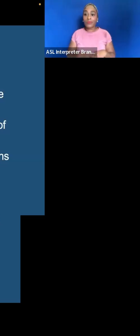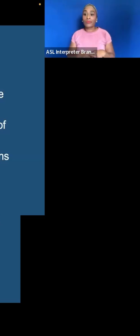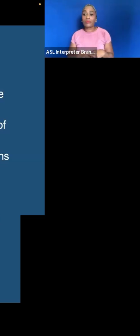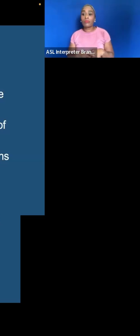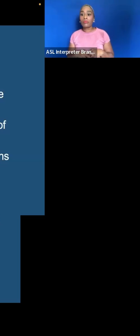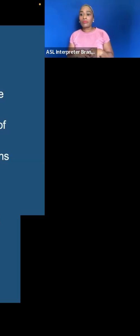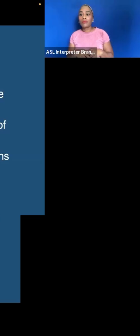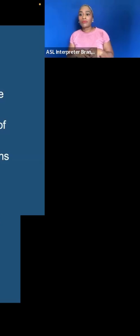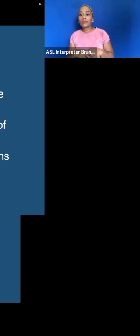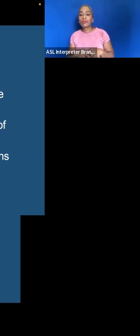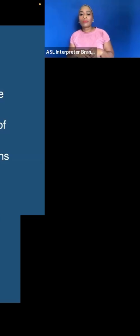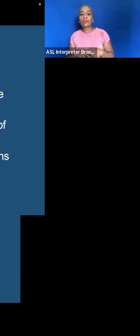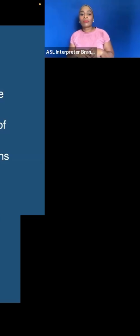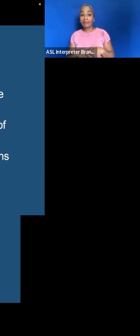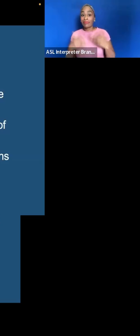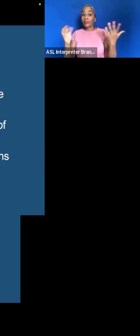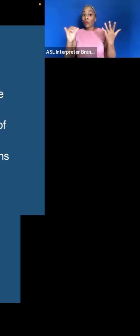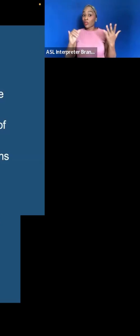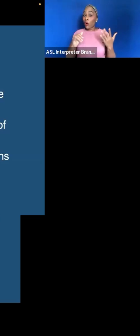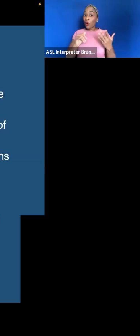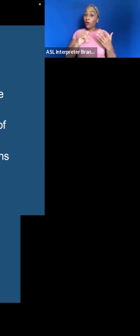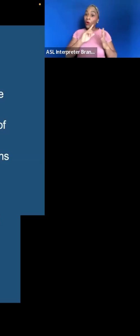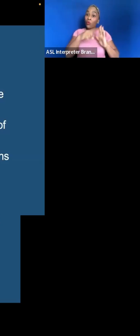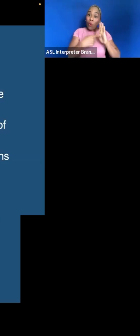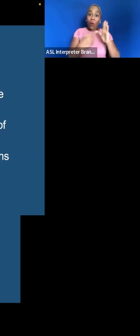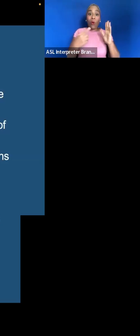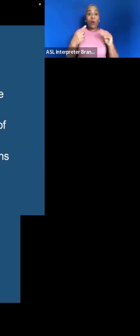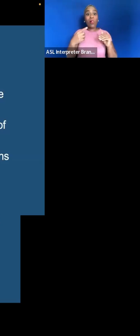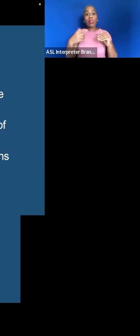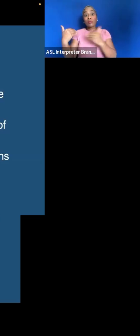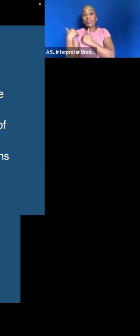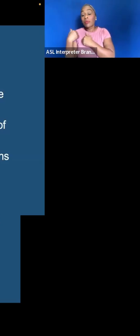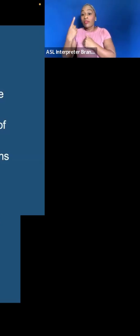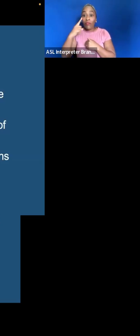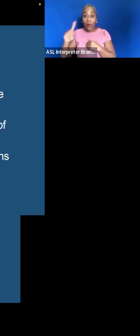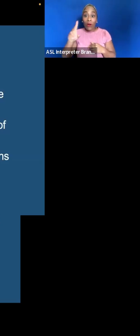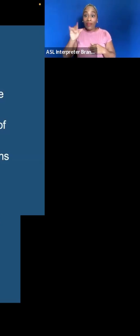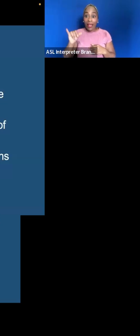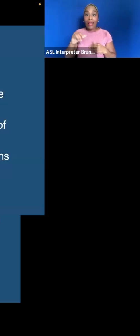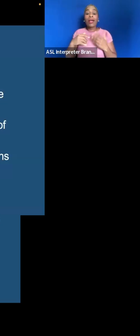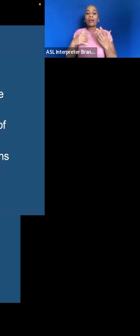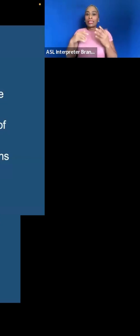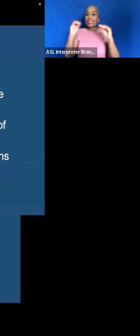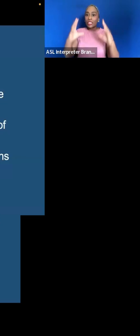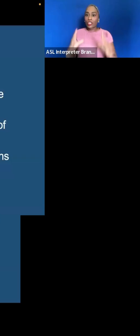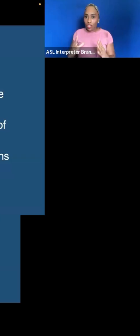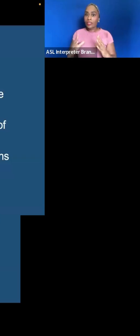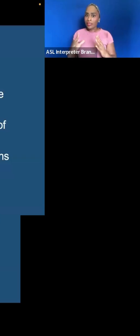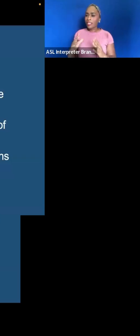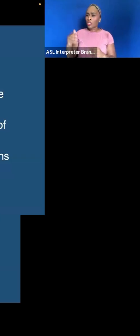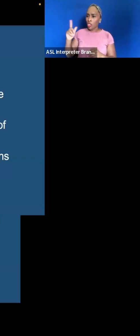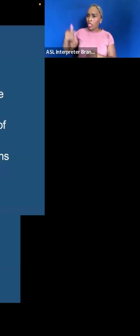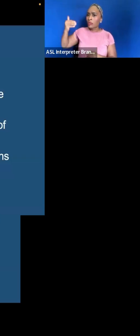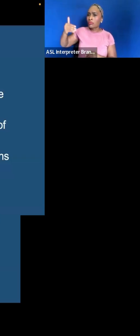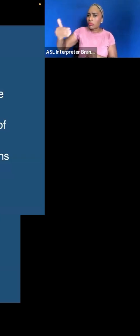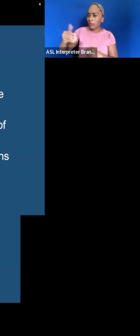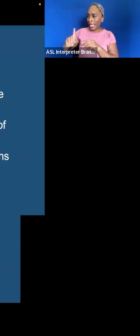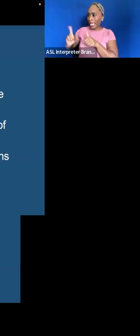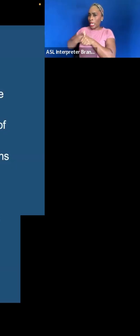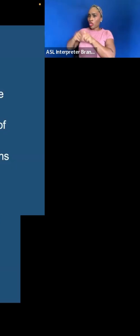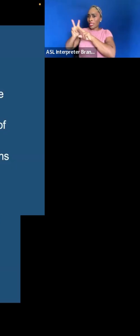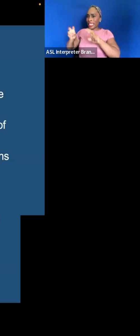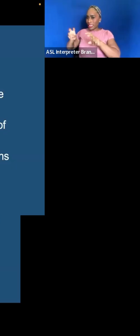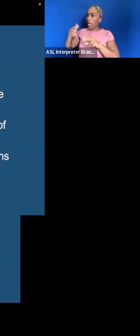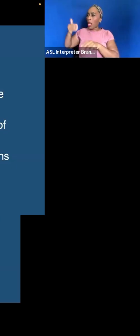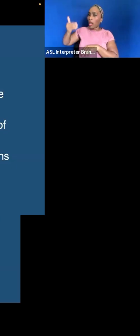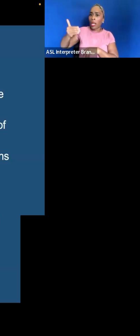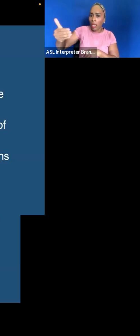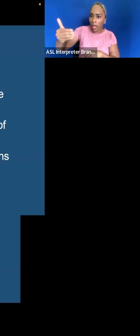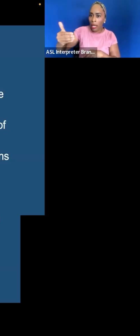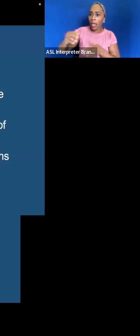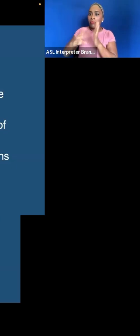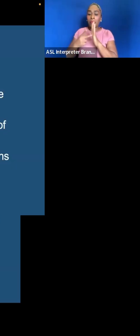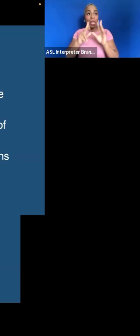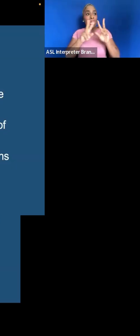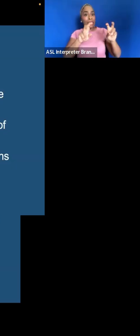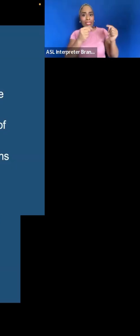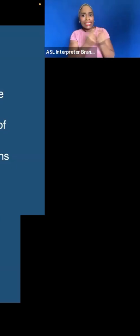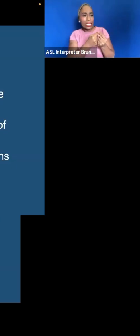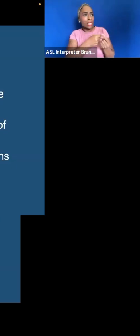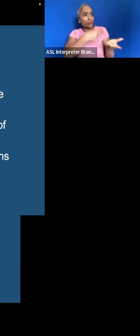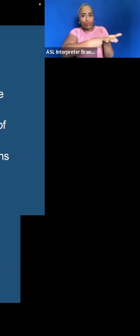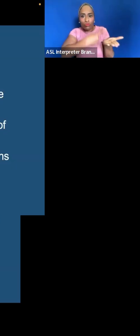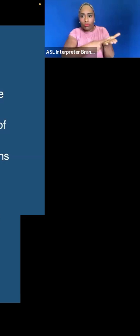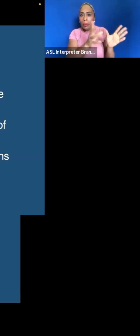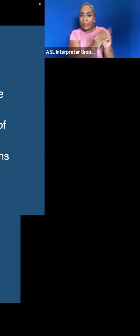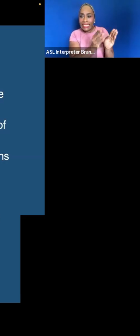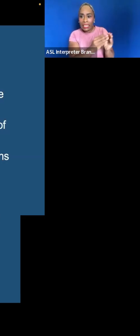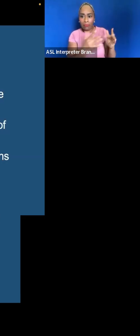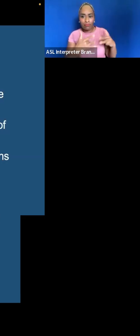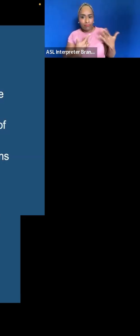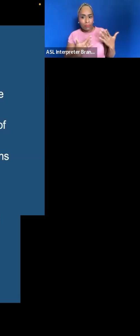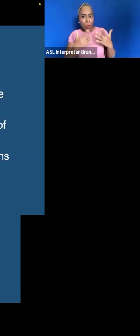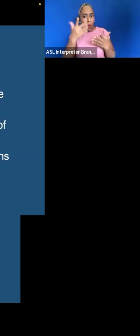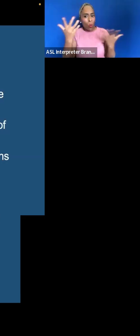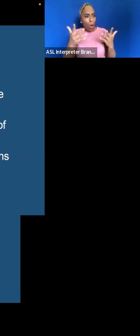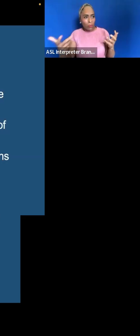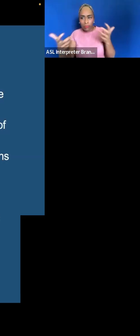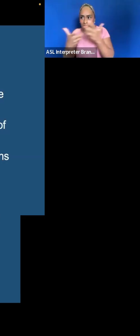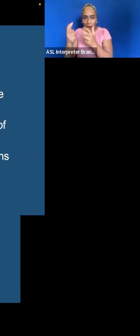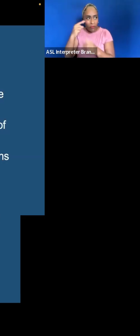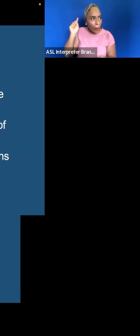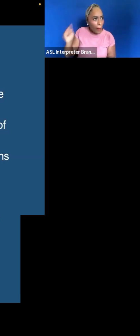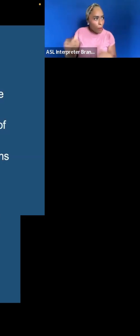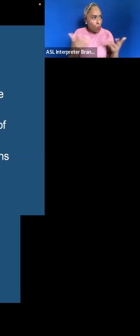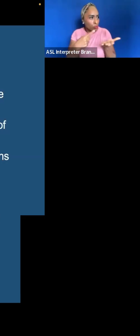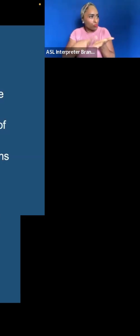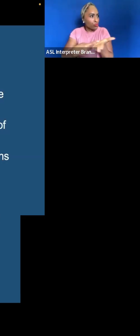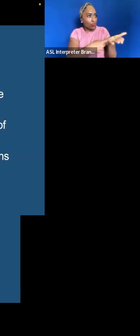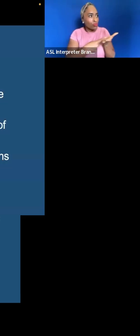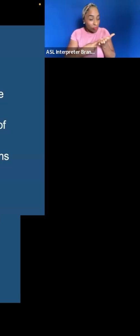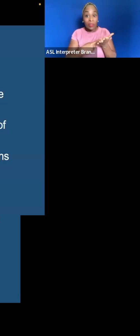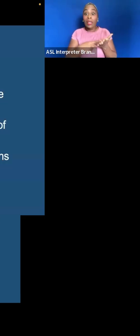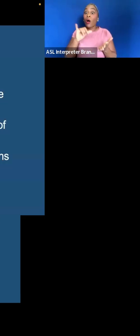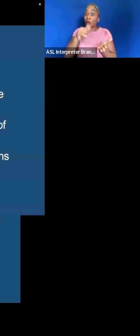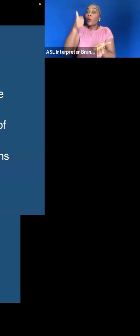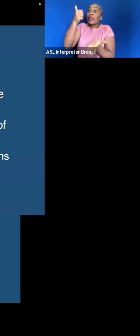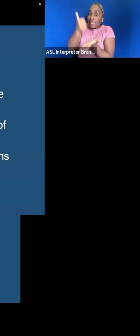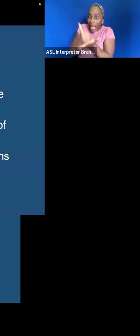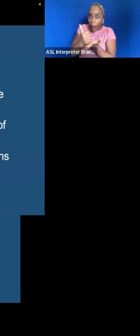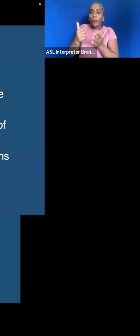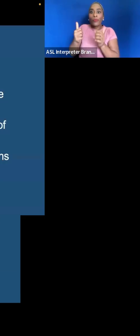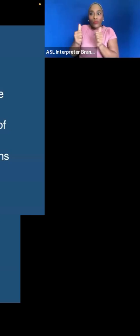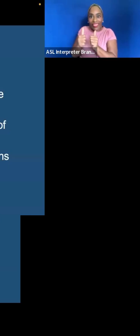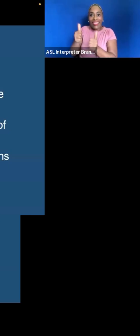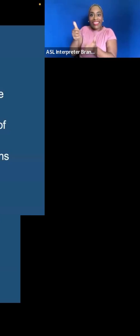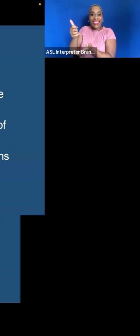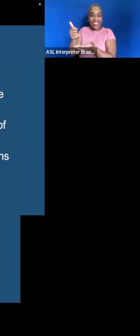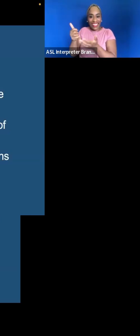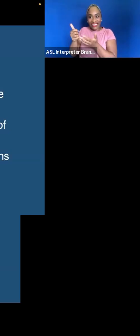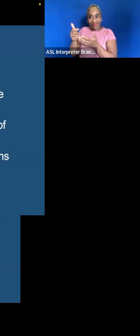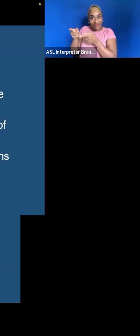Right there in the roles and responsibilities for the BI teacher, it talks about helping with initial and ongoing assessment and evaluation, meaning consulting with the assessment team, okay, to talk about what accommodations and modifications are needed, assisting with assessments when they're needed, and interpreting assessment results.